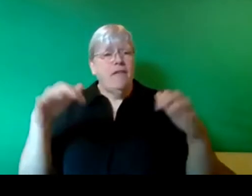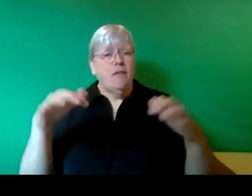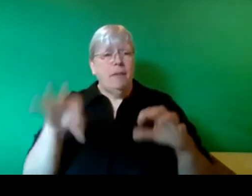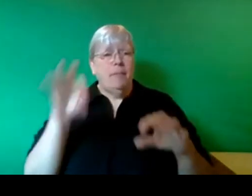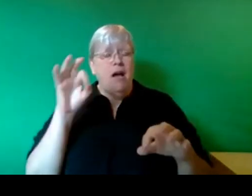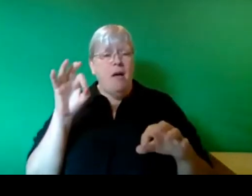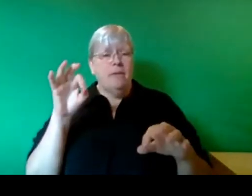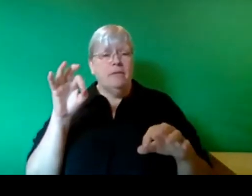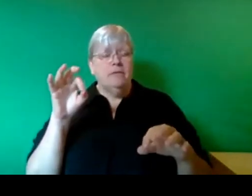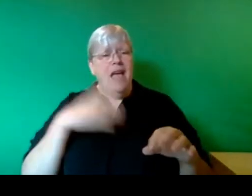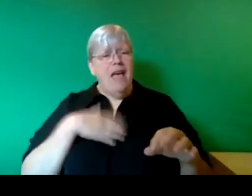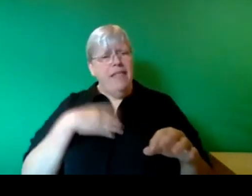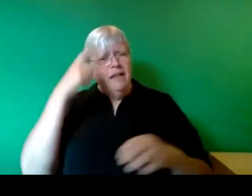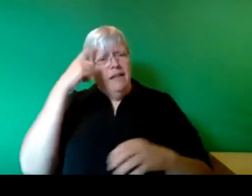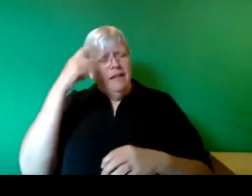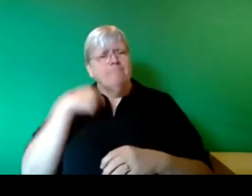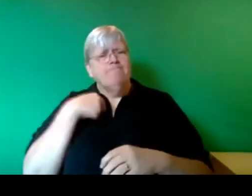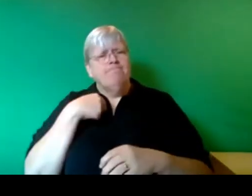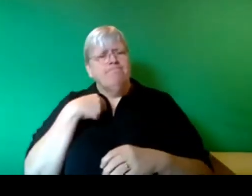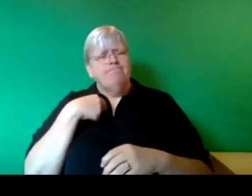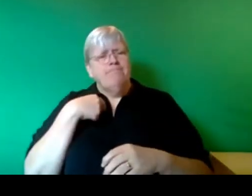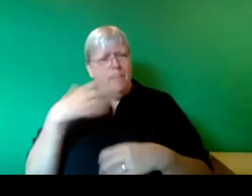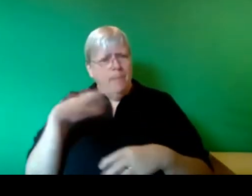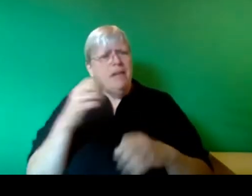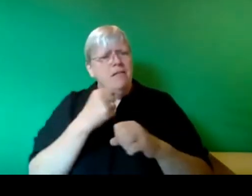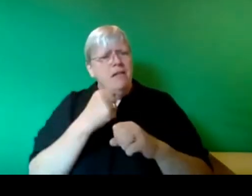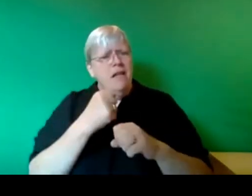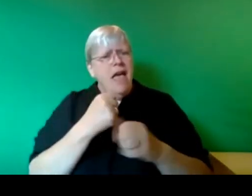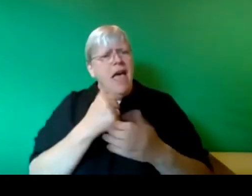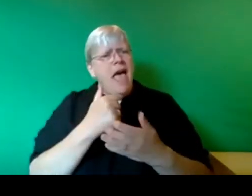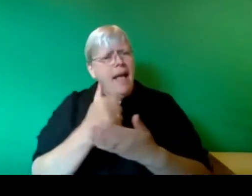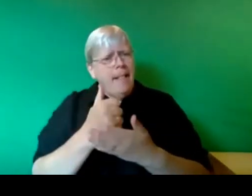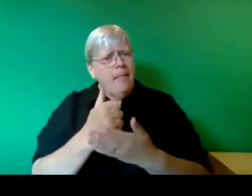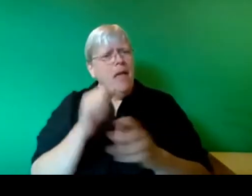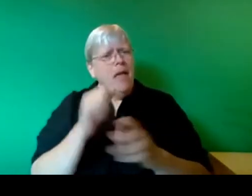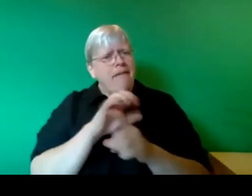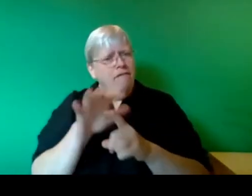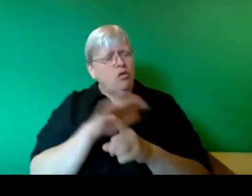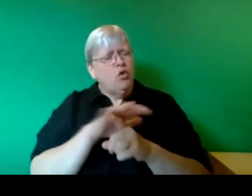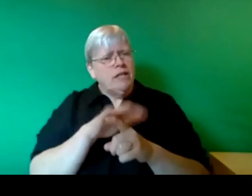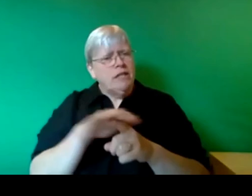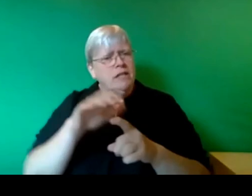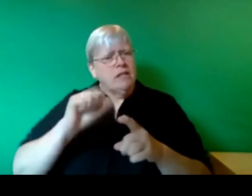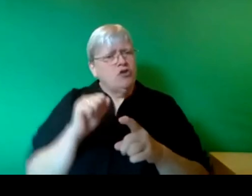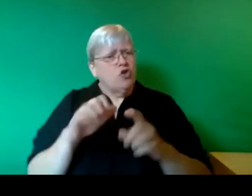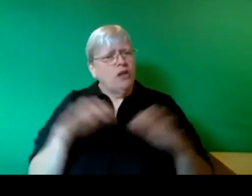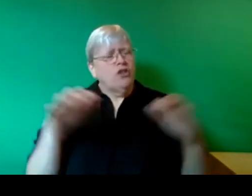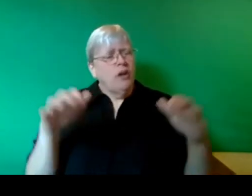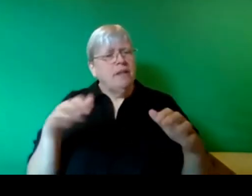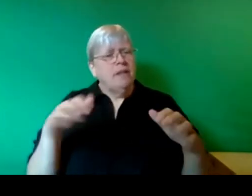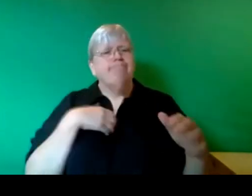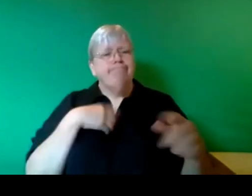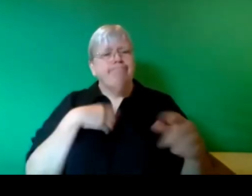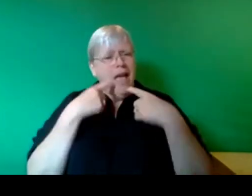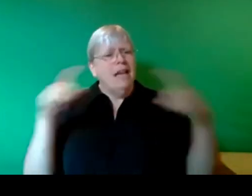we did help influence the Scottish Government's announcement of £42m to bus operators to reduce